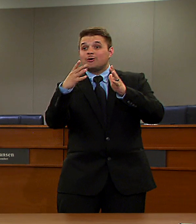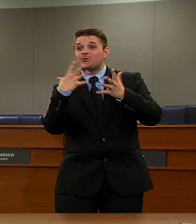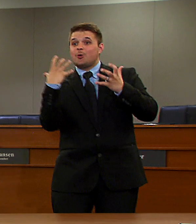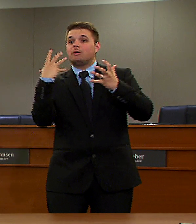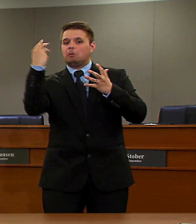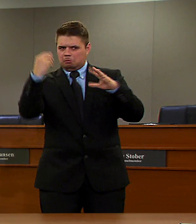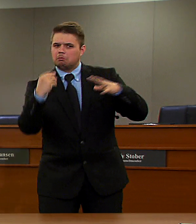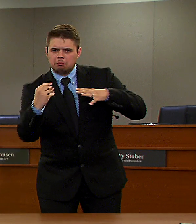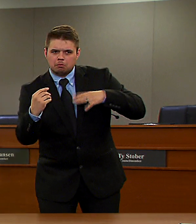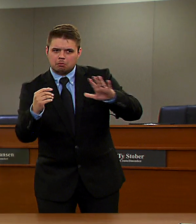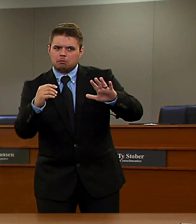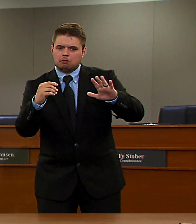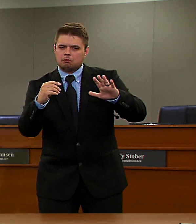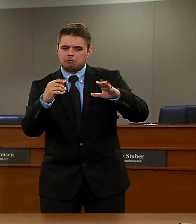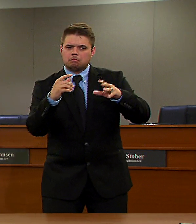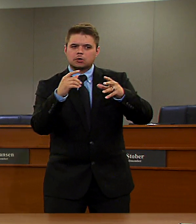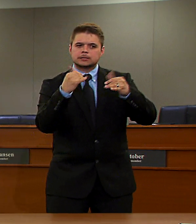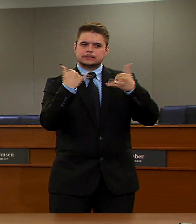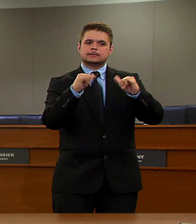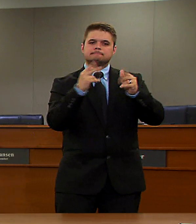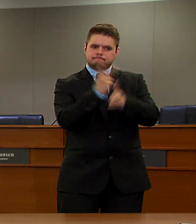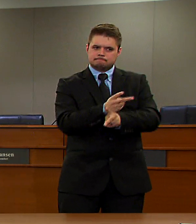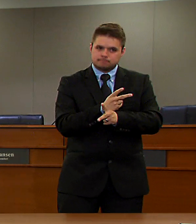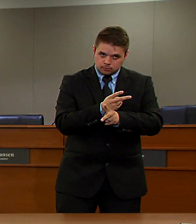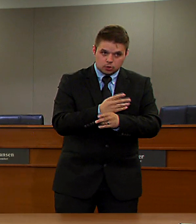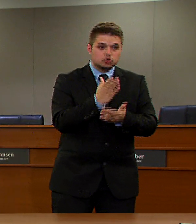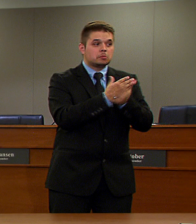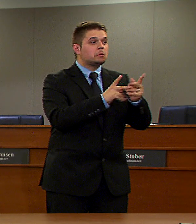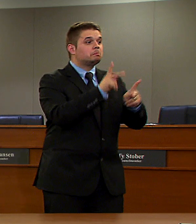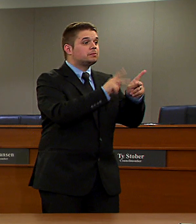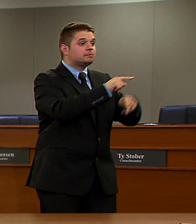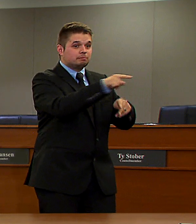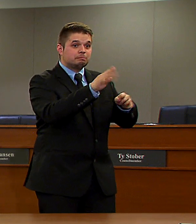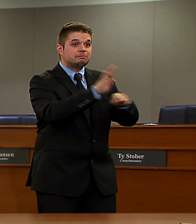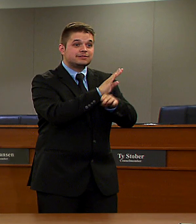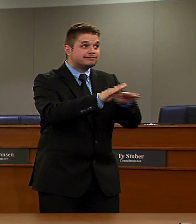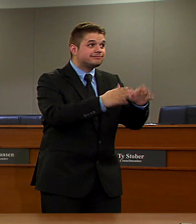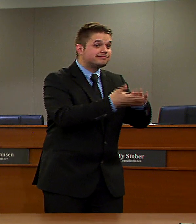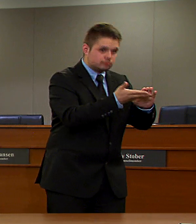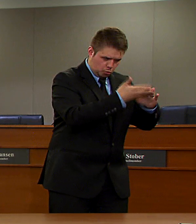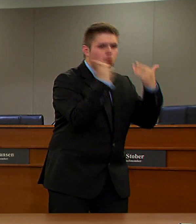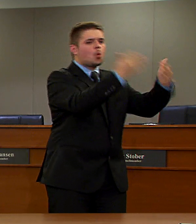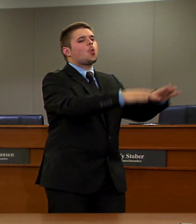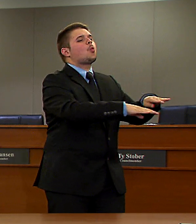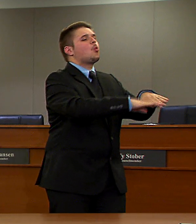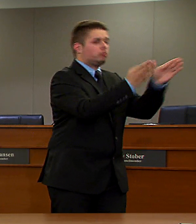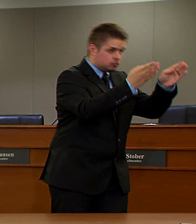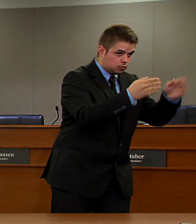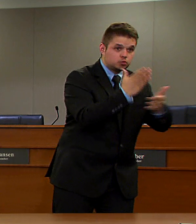businesses. And then new construction. In home and domestic services,